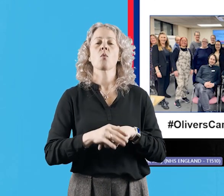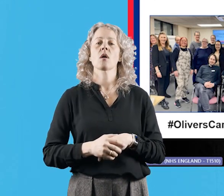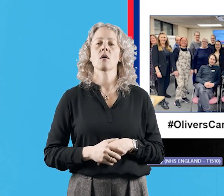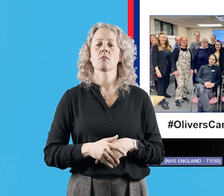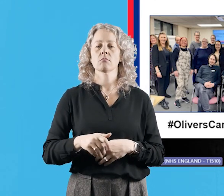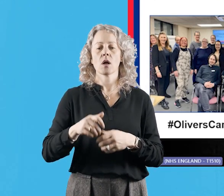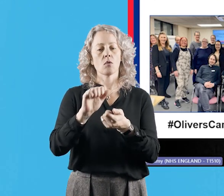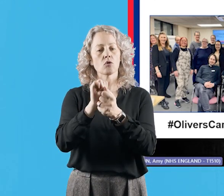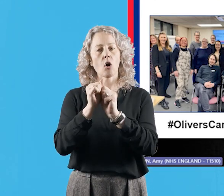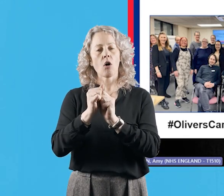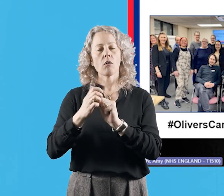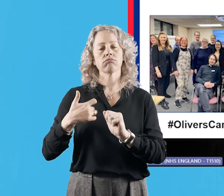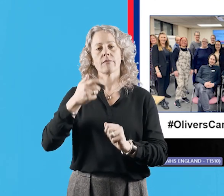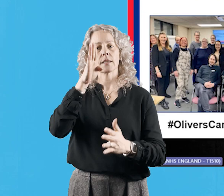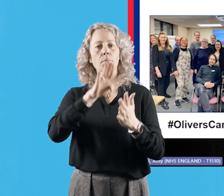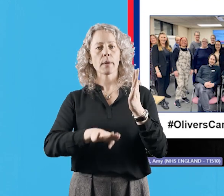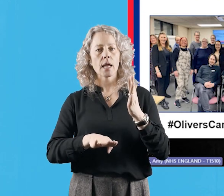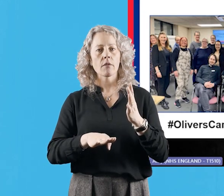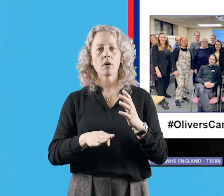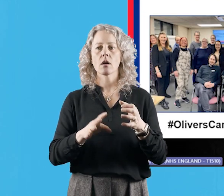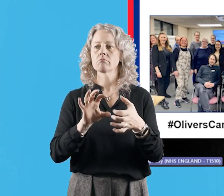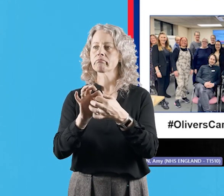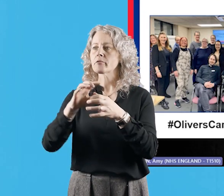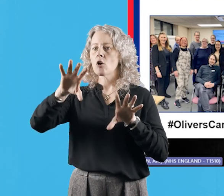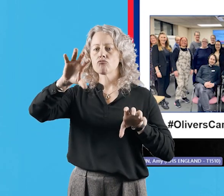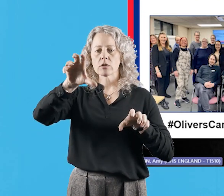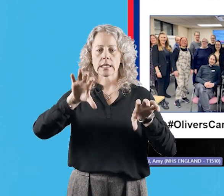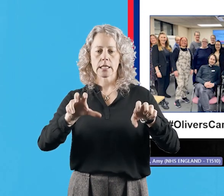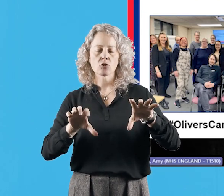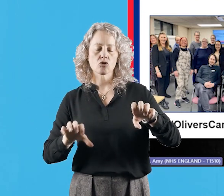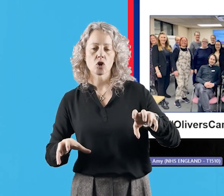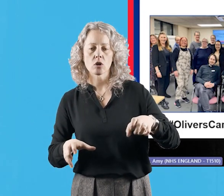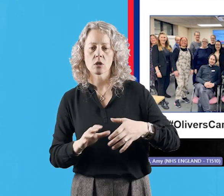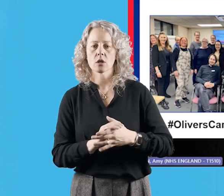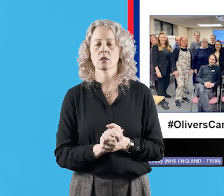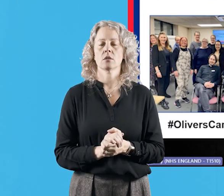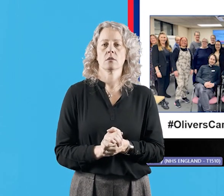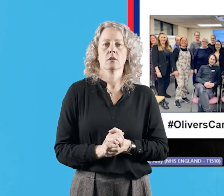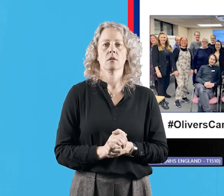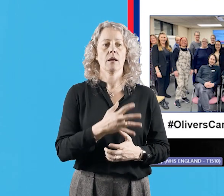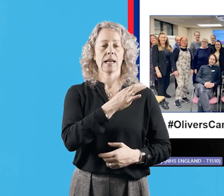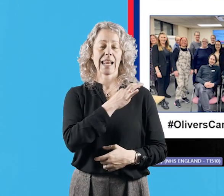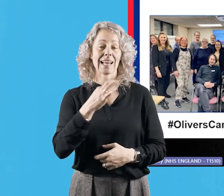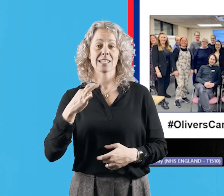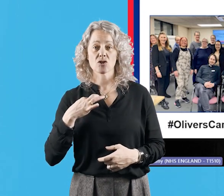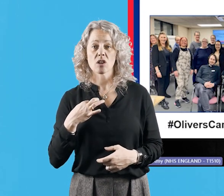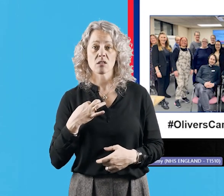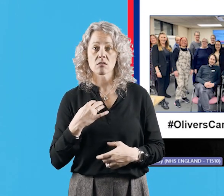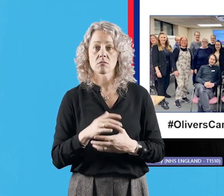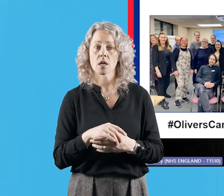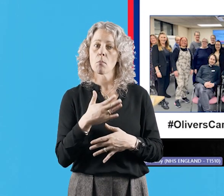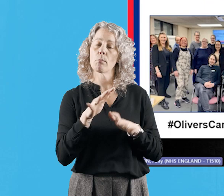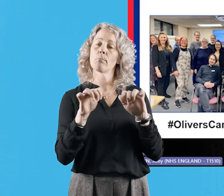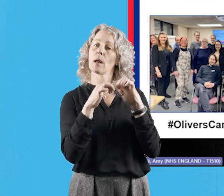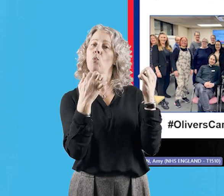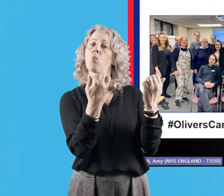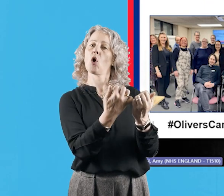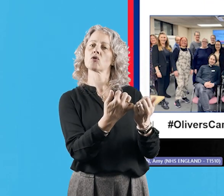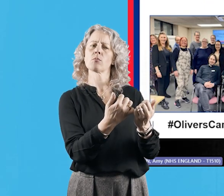experience. We work with our regions. We took some soundings from clinicians. We had some workshops. It was what? What's